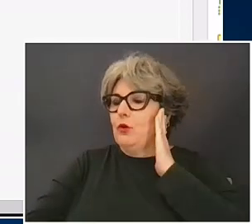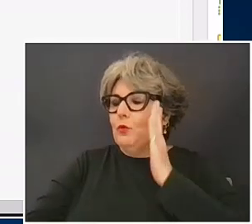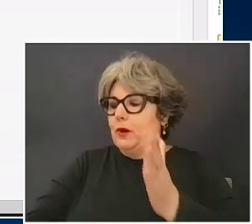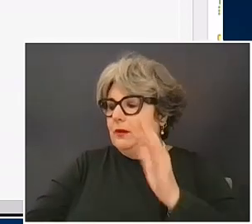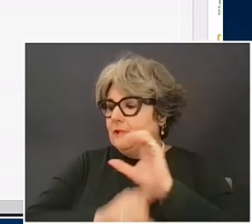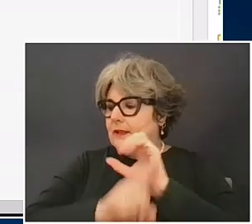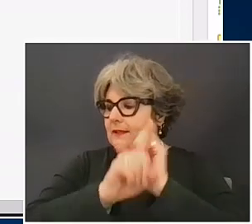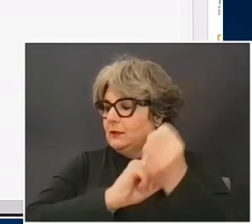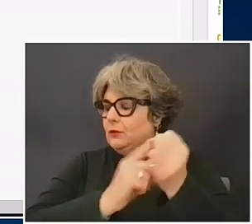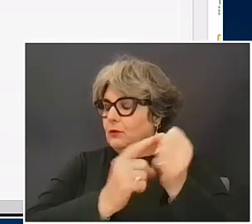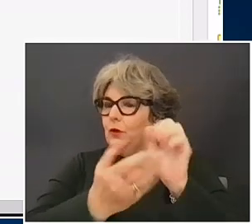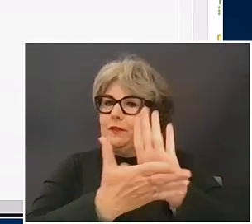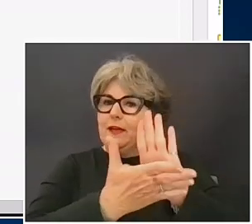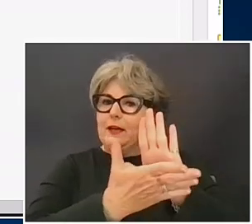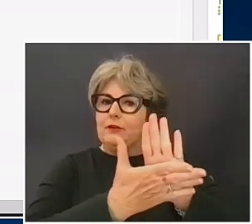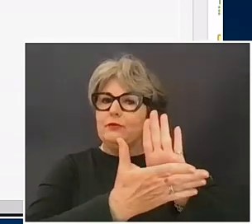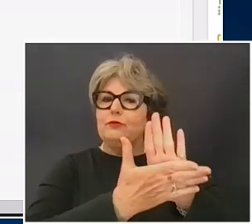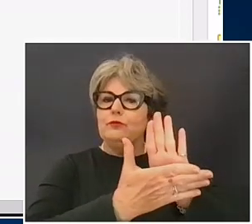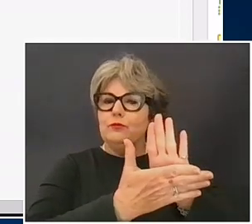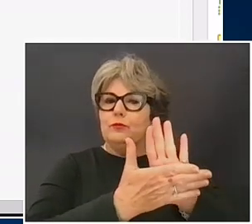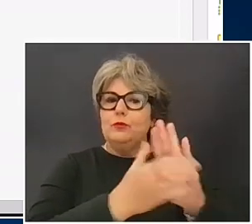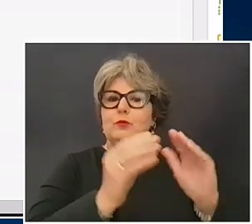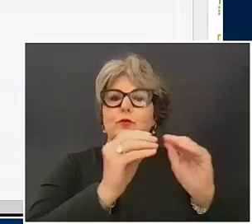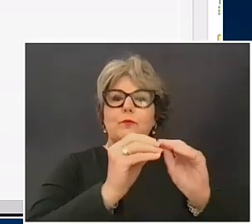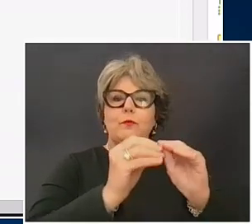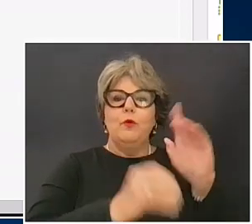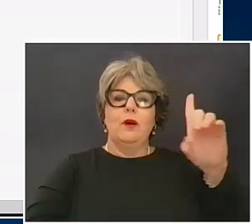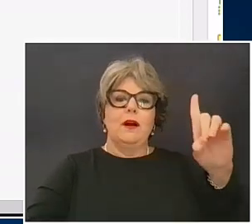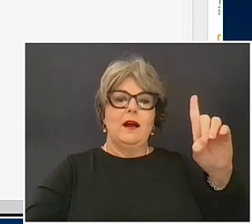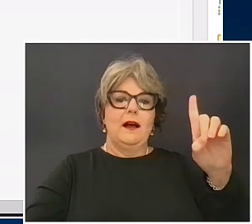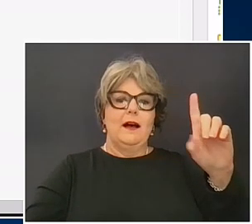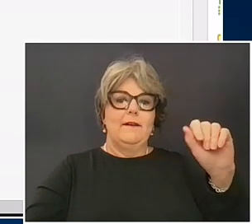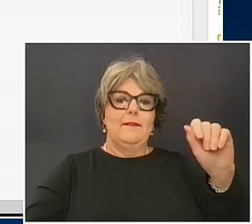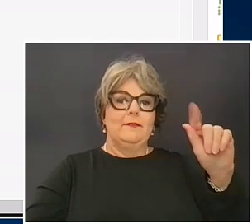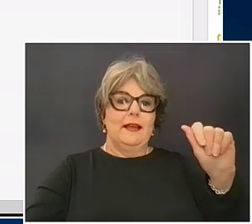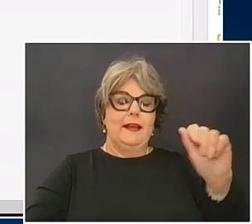already obtaining much of this data through their distance education LMS.